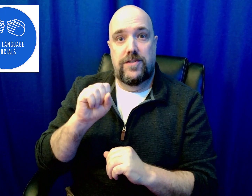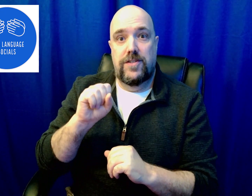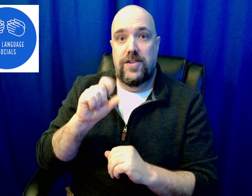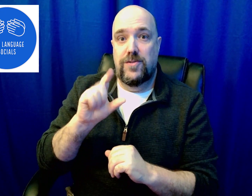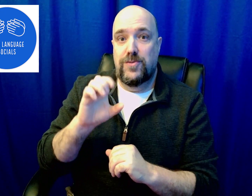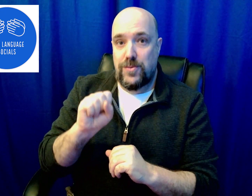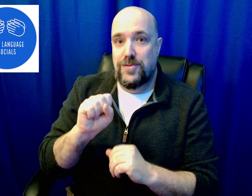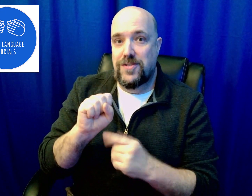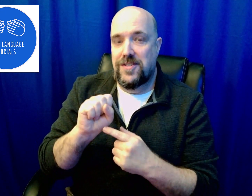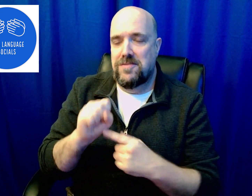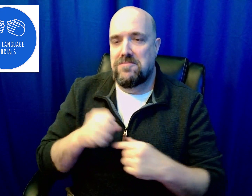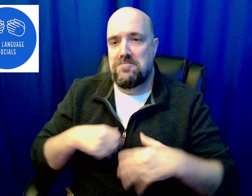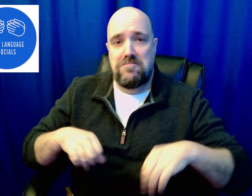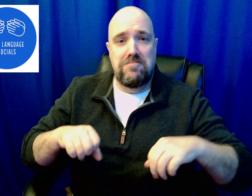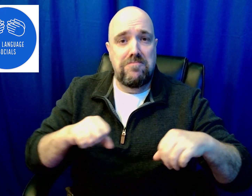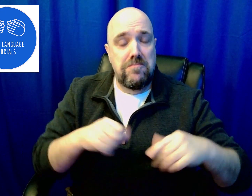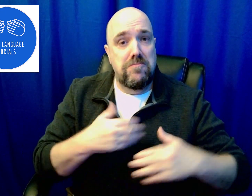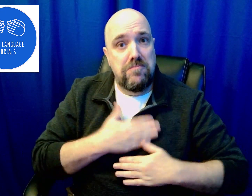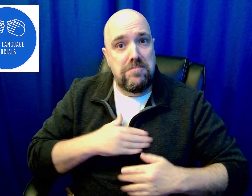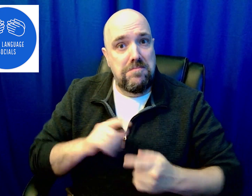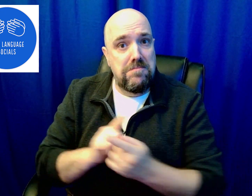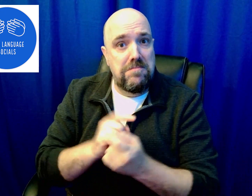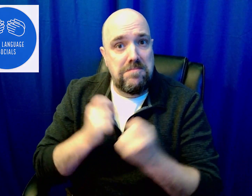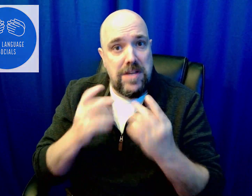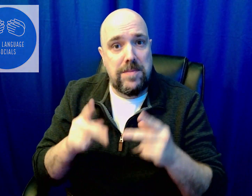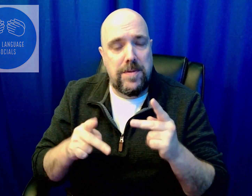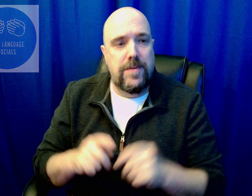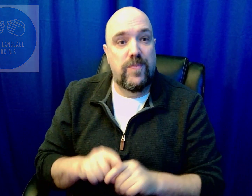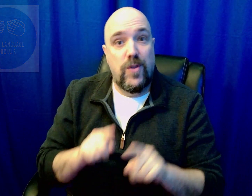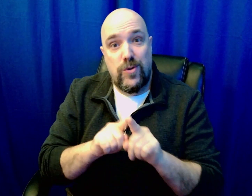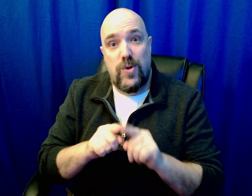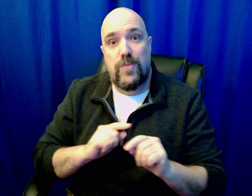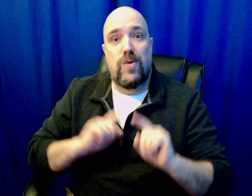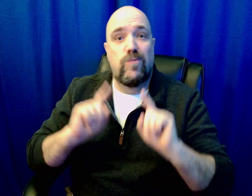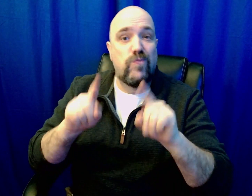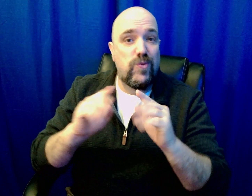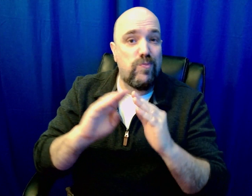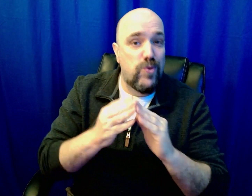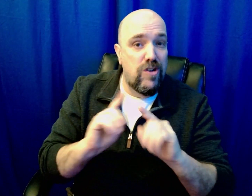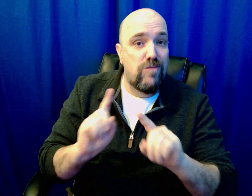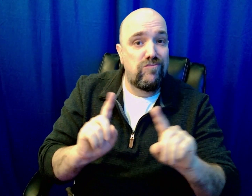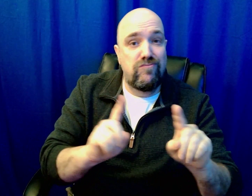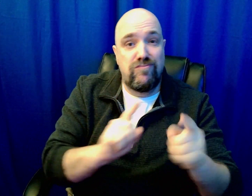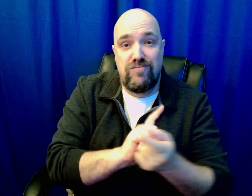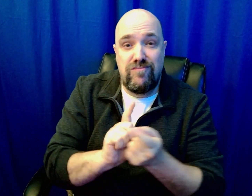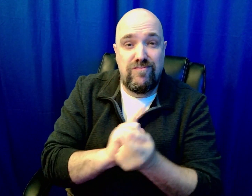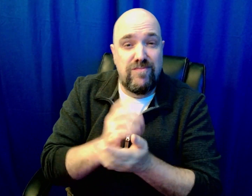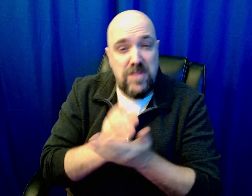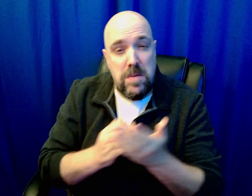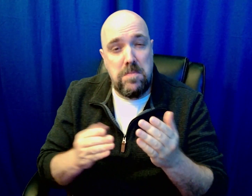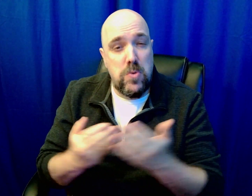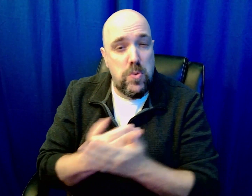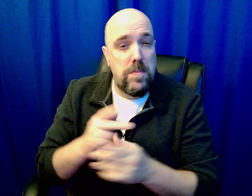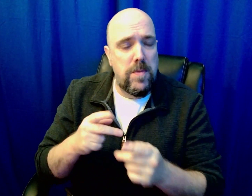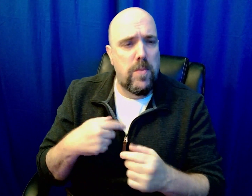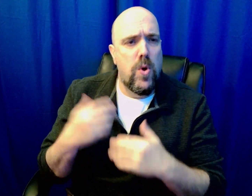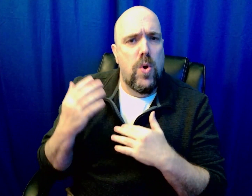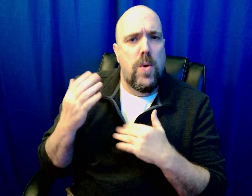SLS I enjoy hosting that and I enjoy meeting many people there. I have also been going to the community meeting some new people.